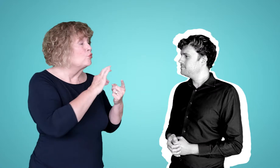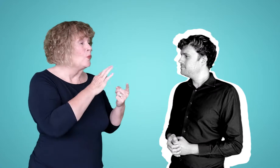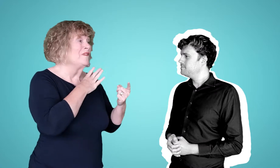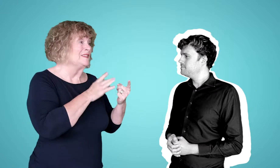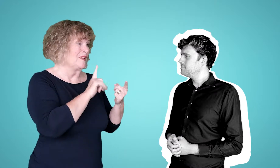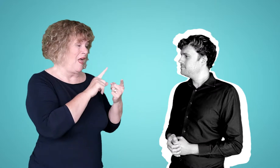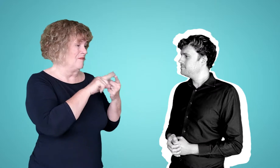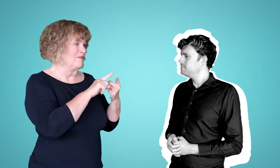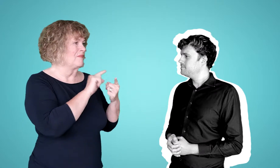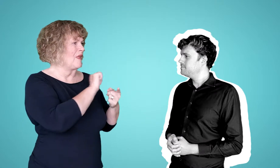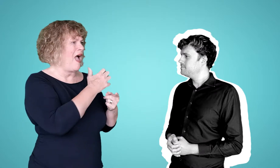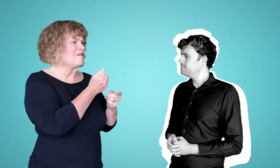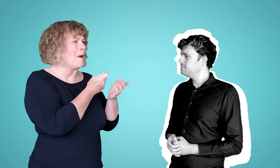This could include